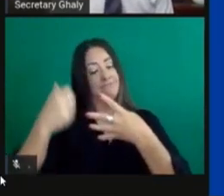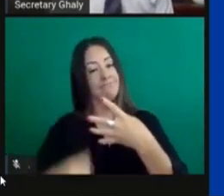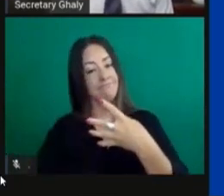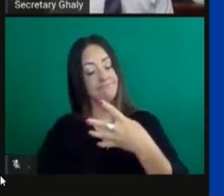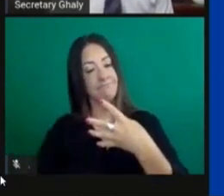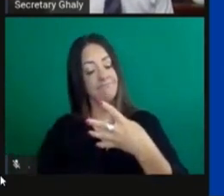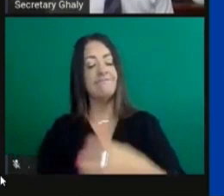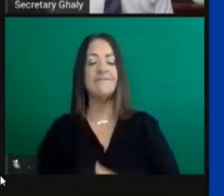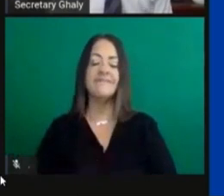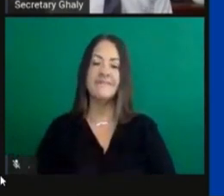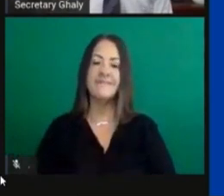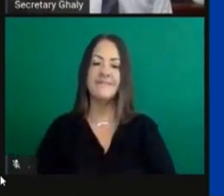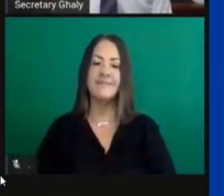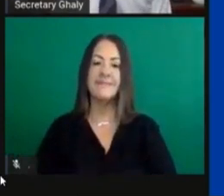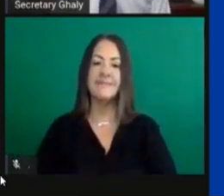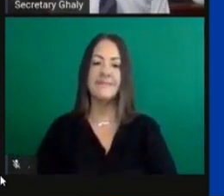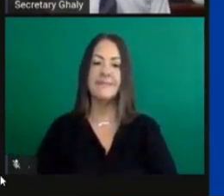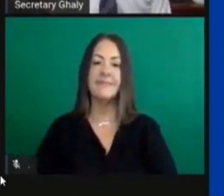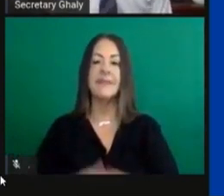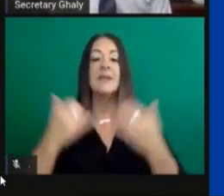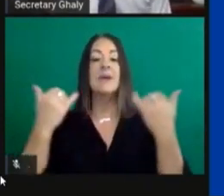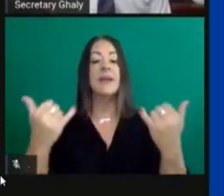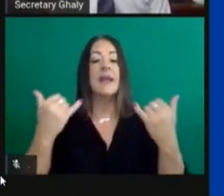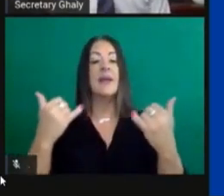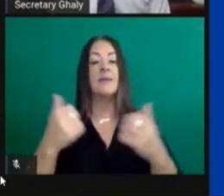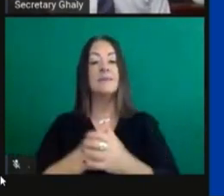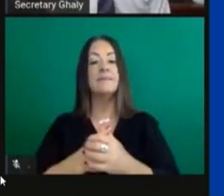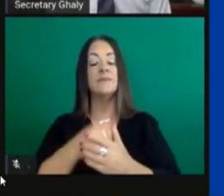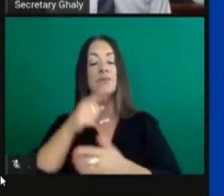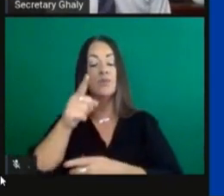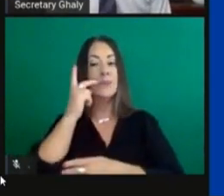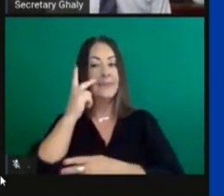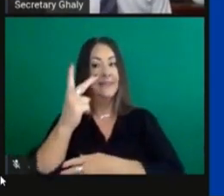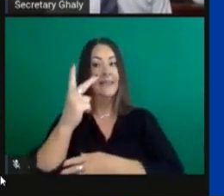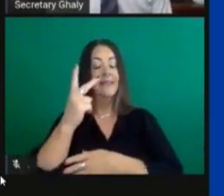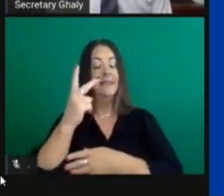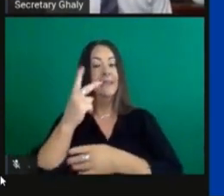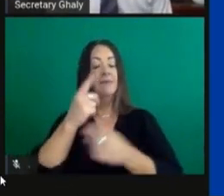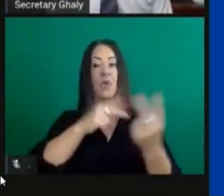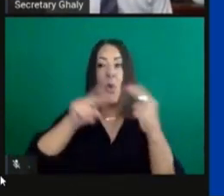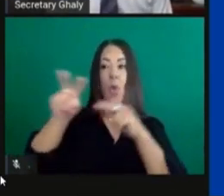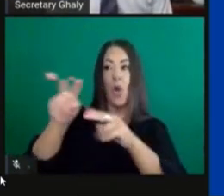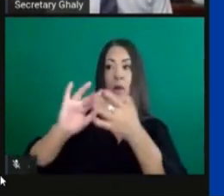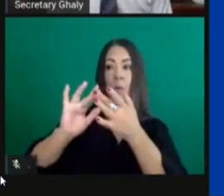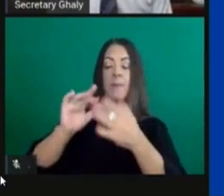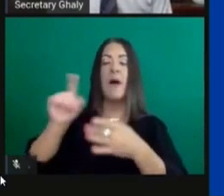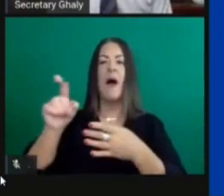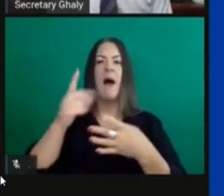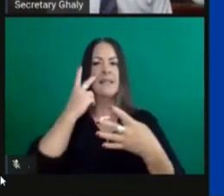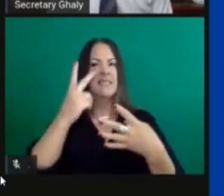WE BELIEVE THAT WE'RE ABLE TO ADD NATO THE NUMBER OF SECTORS WITHIN THE PURPLE TIER OR